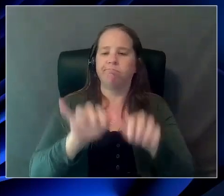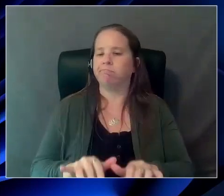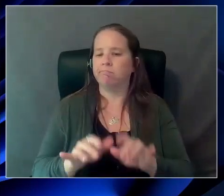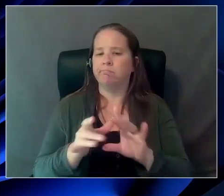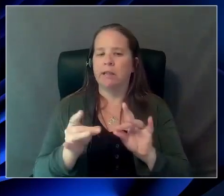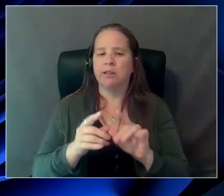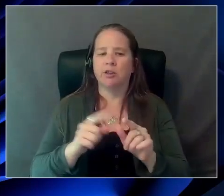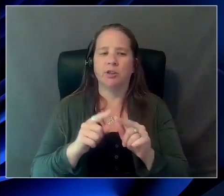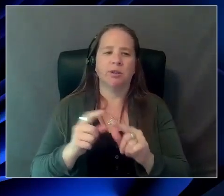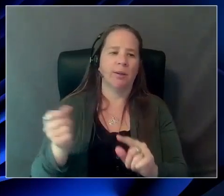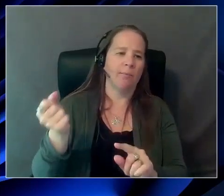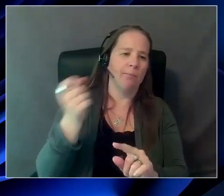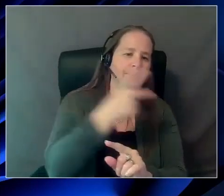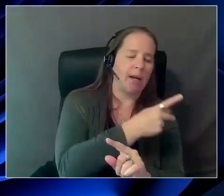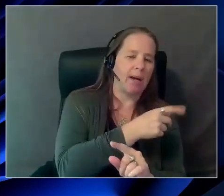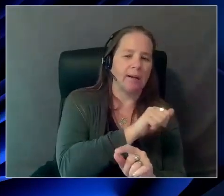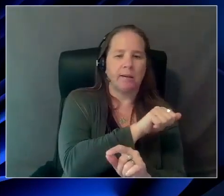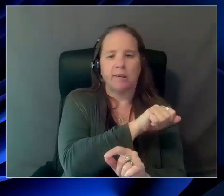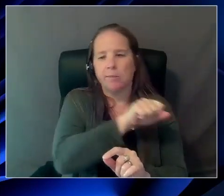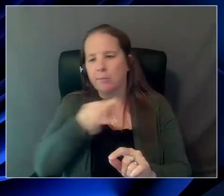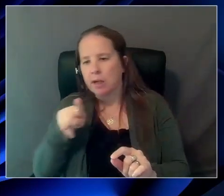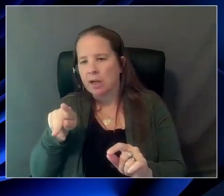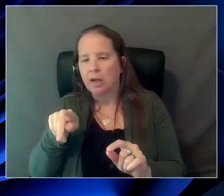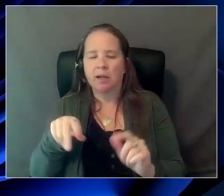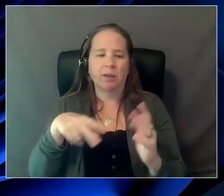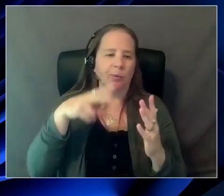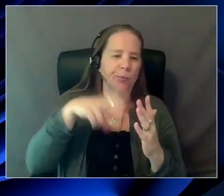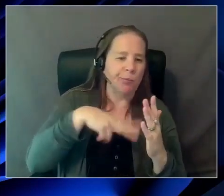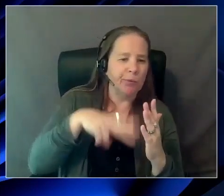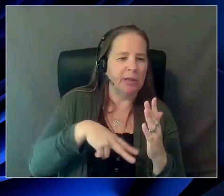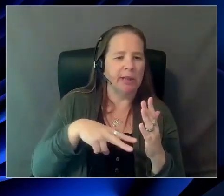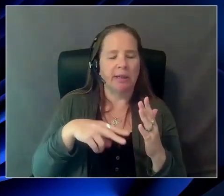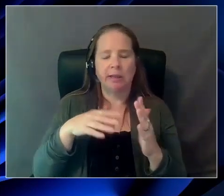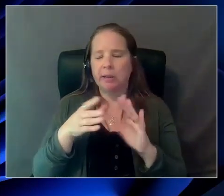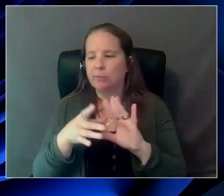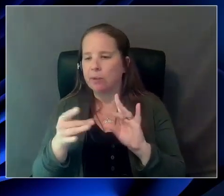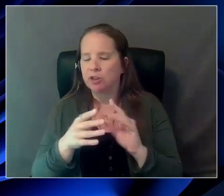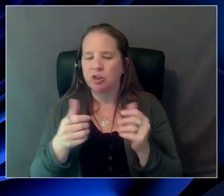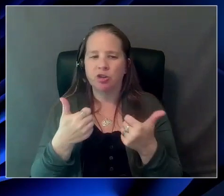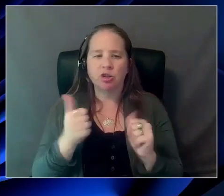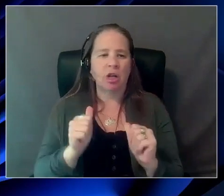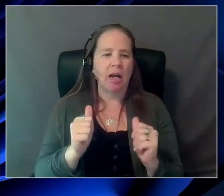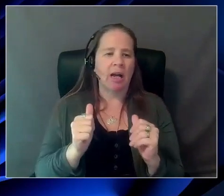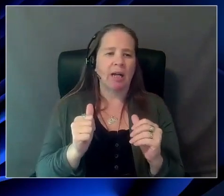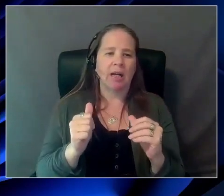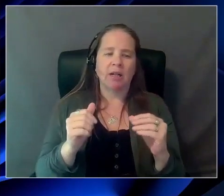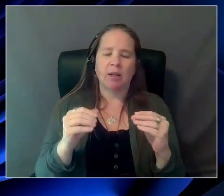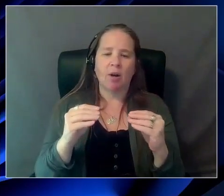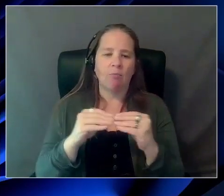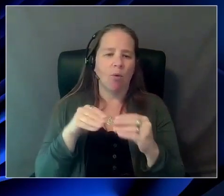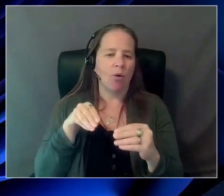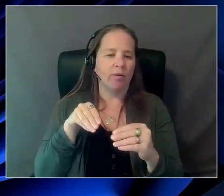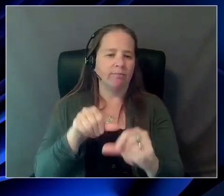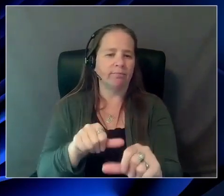move back to the chat list, quickly, get to your messages. To review your messages. So really trying to make it much, much more efficient and quick